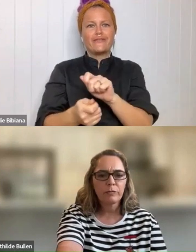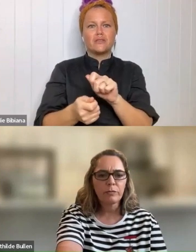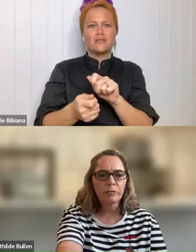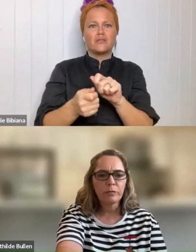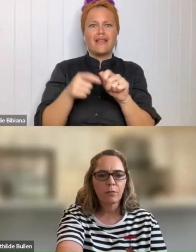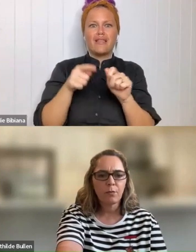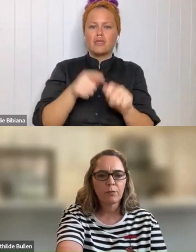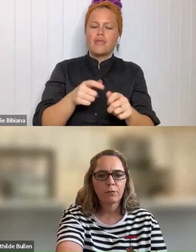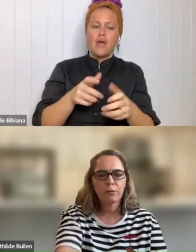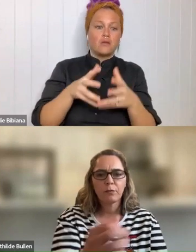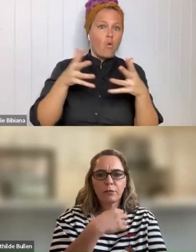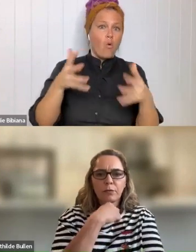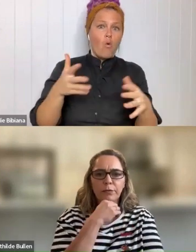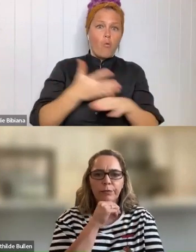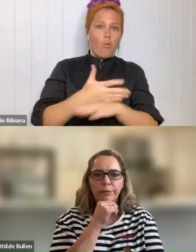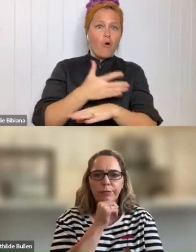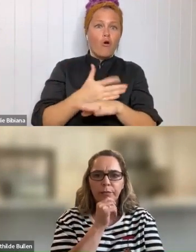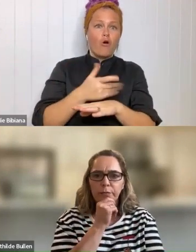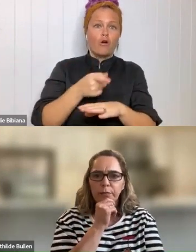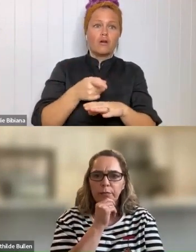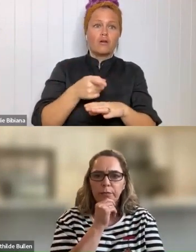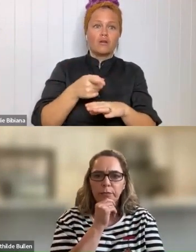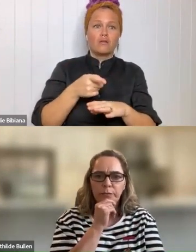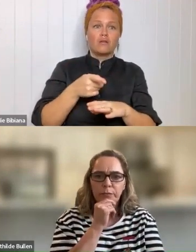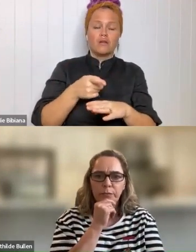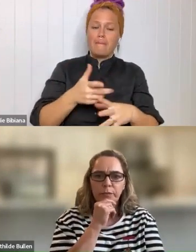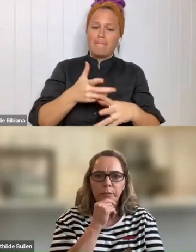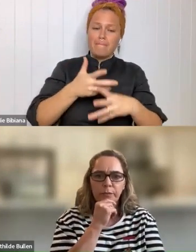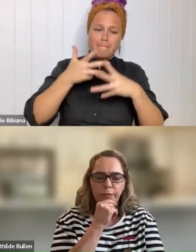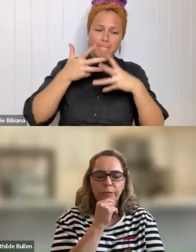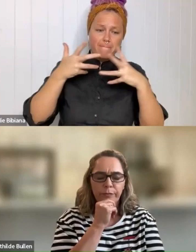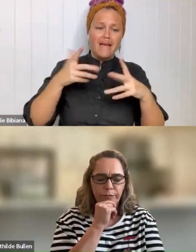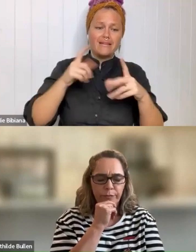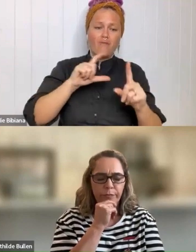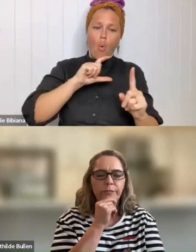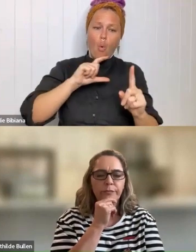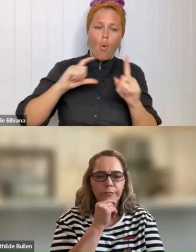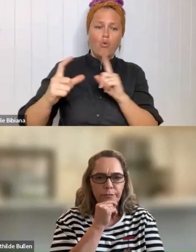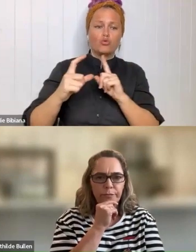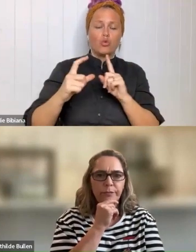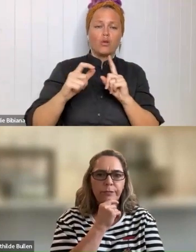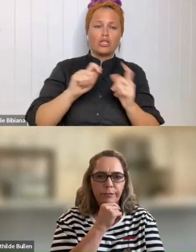of work. And that's a massive cultural shift for organizations